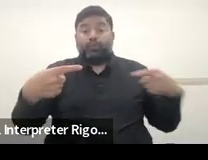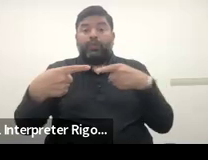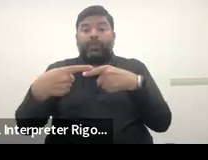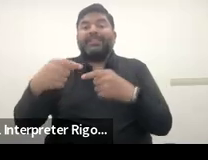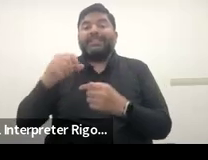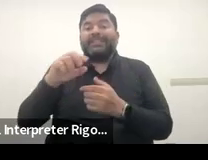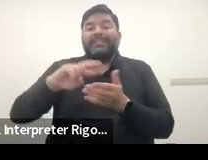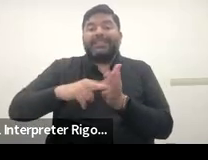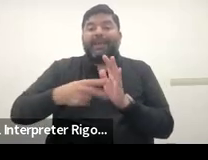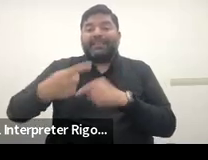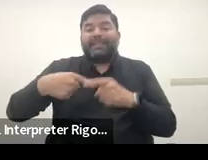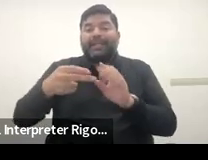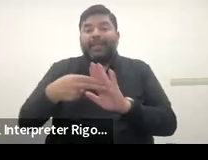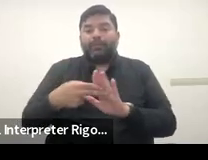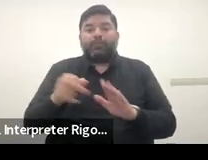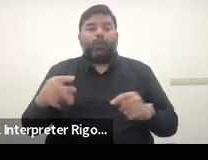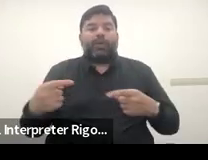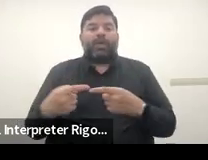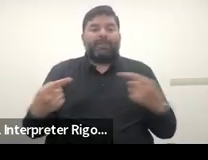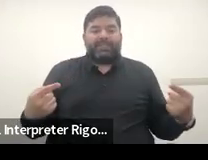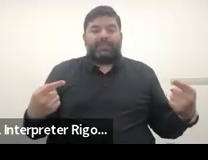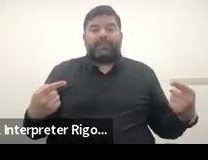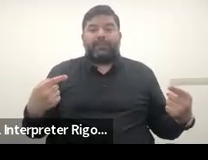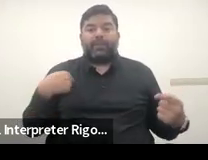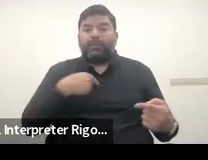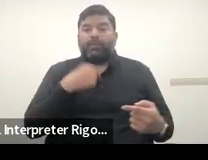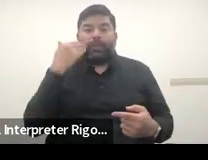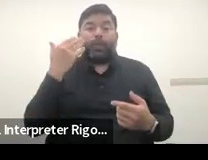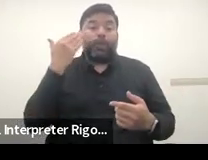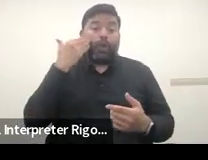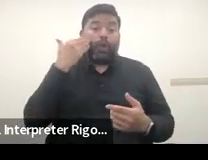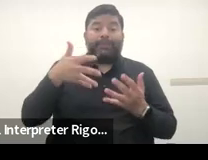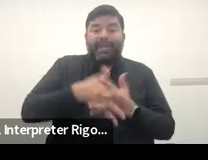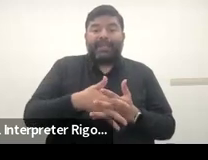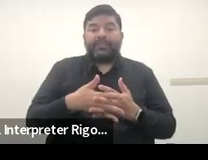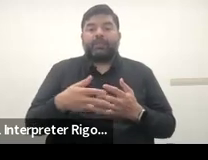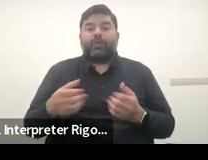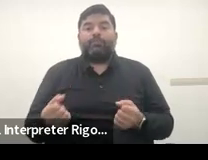compare just using no embeddings or multi-hot representation of the phonemes versus using